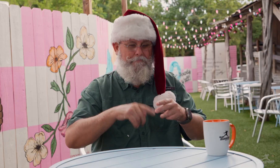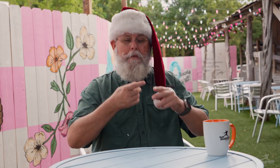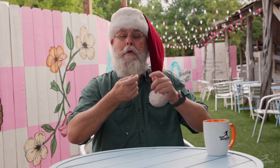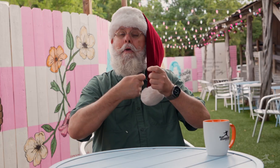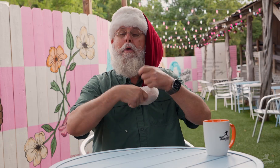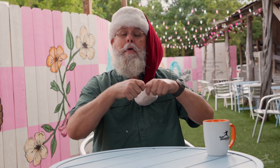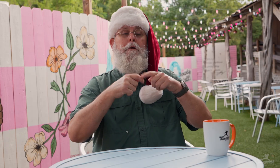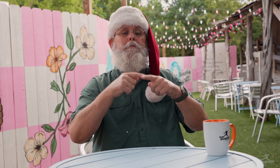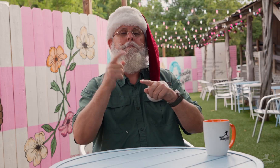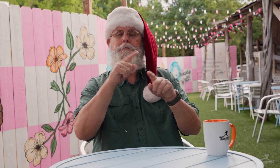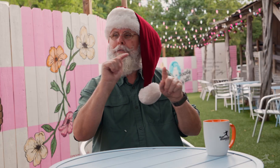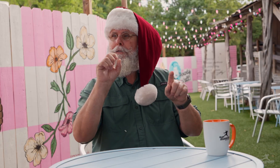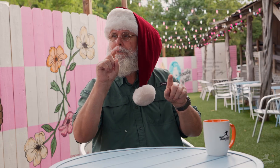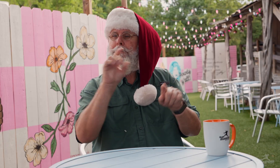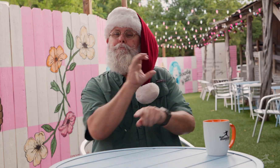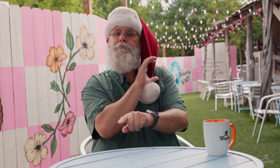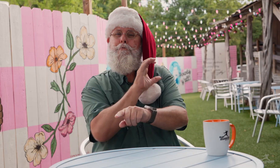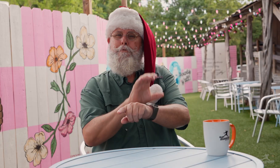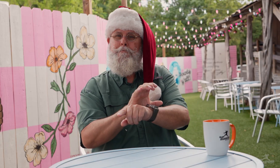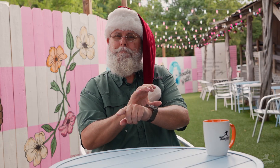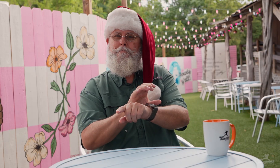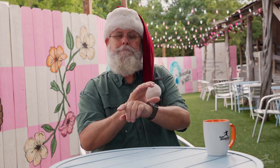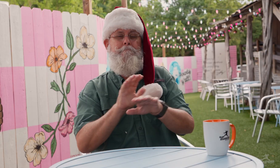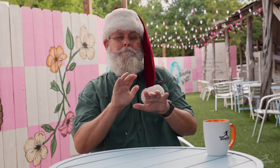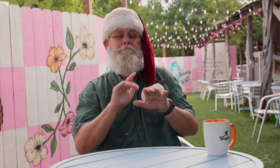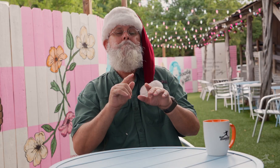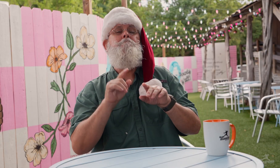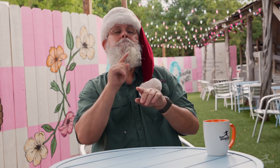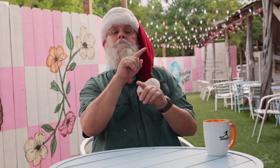So at TSD I changed it to C-C on my arm.